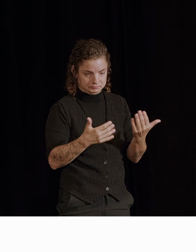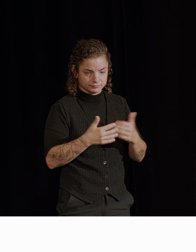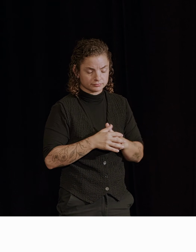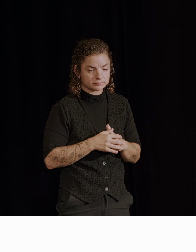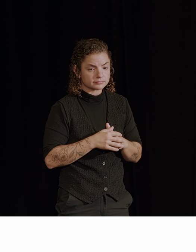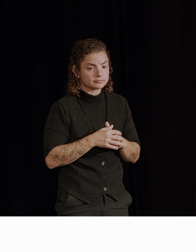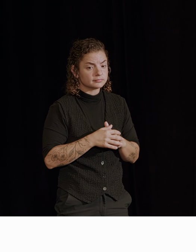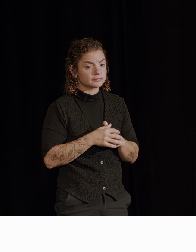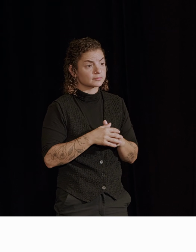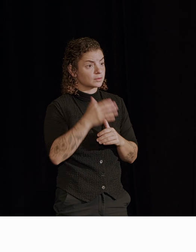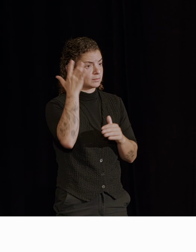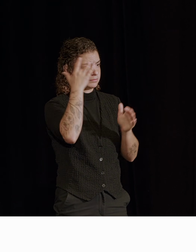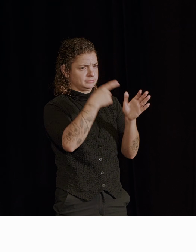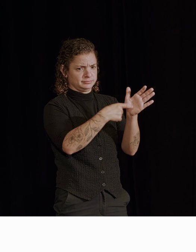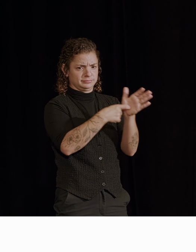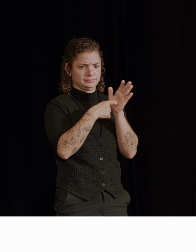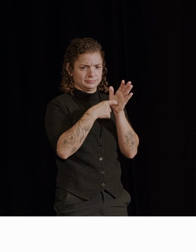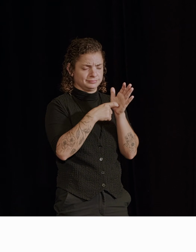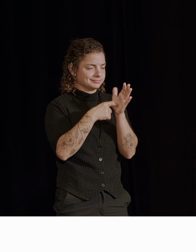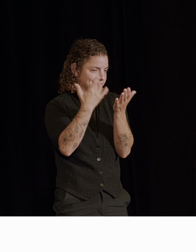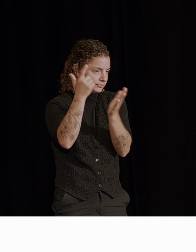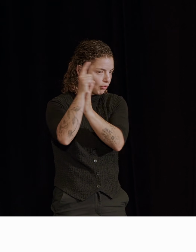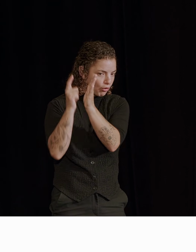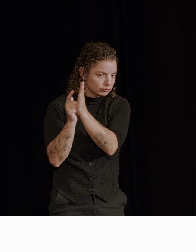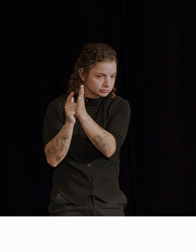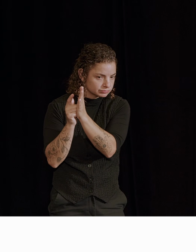like the Americans with Disabilities Act in the United States.